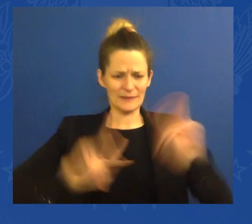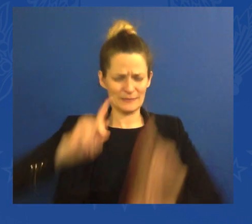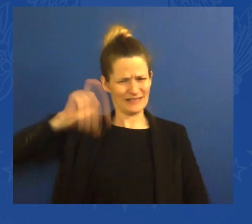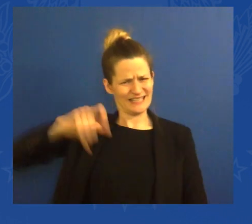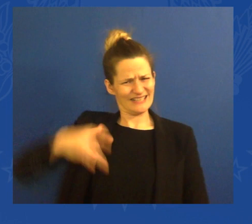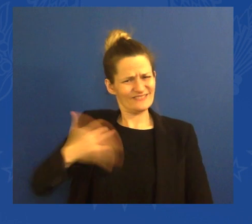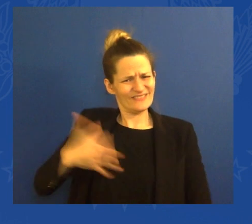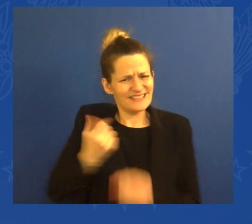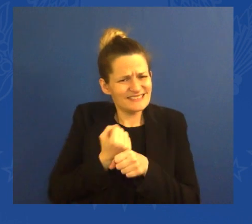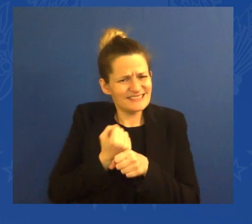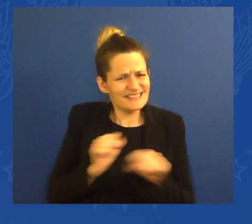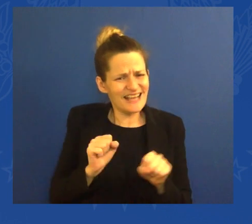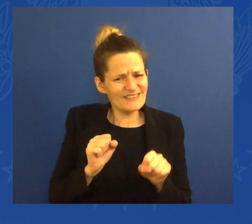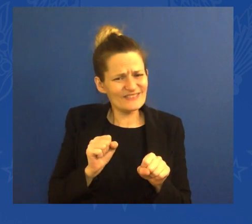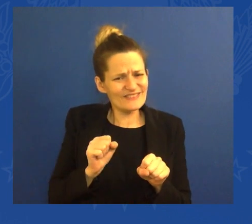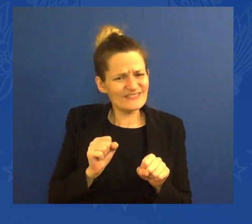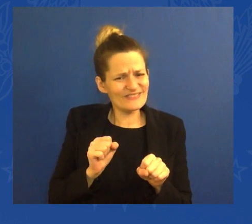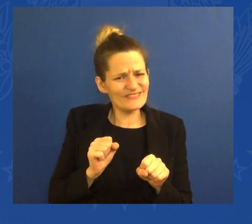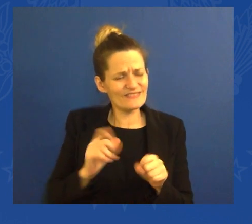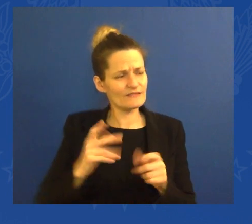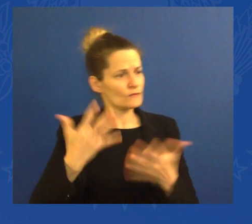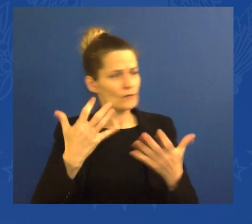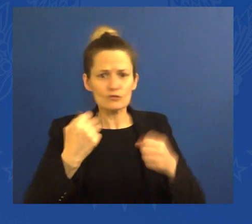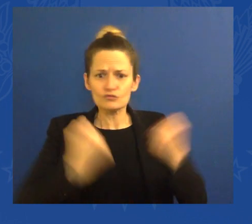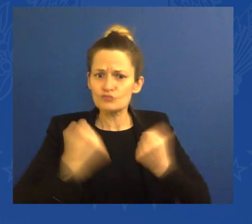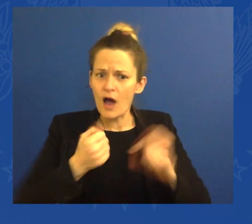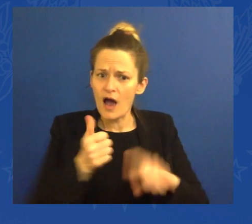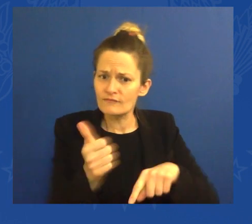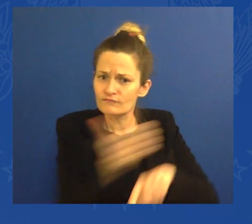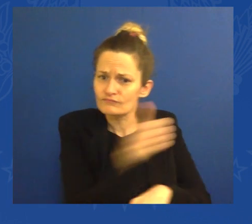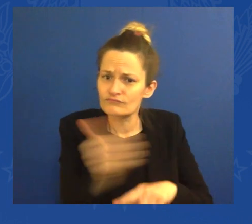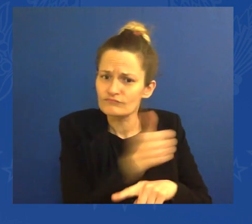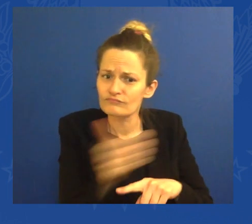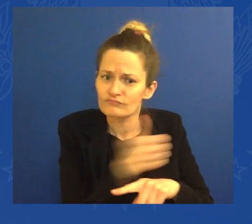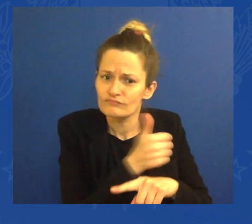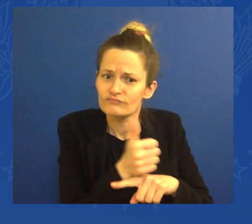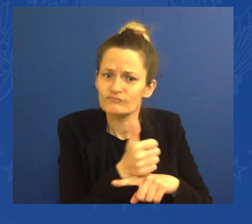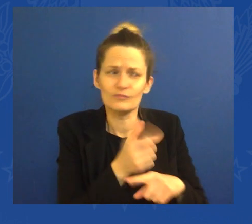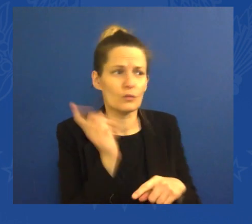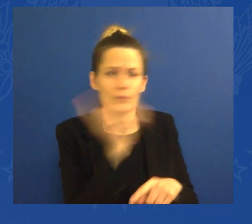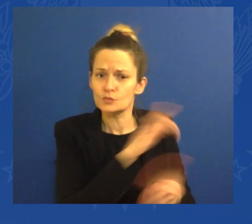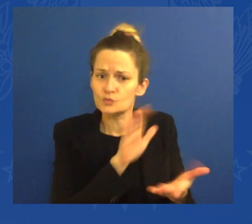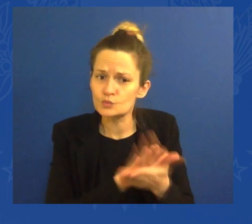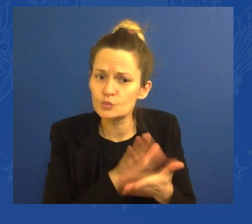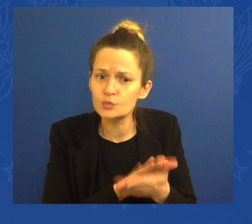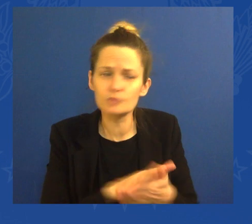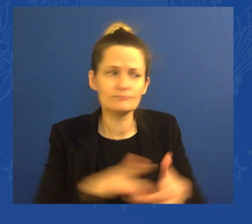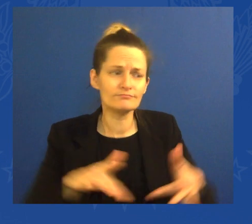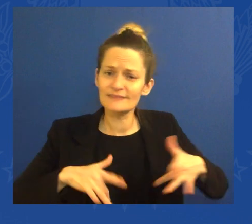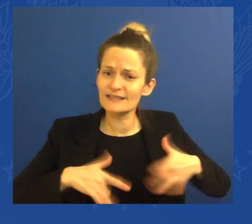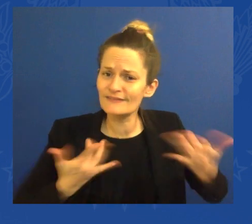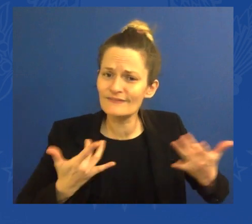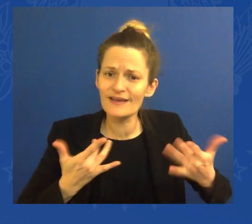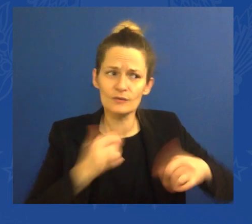I'm proud that here and across the country, my sisters and brothers are at work coding these bridges,